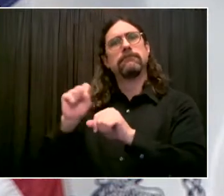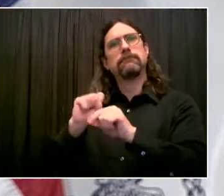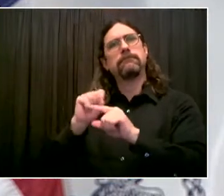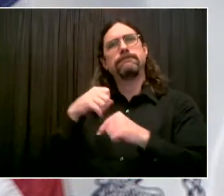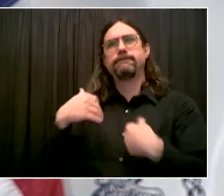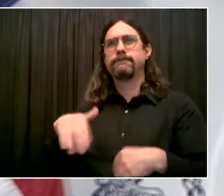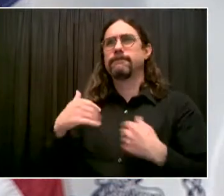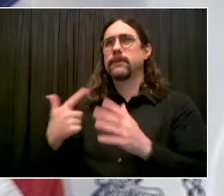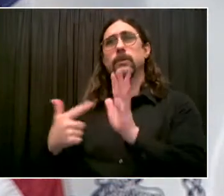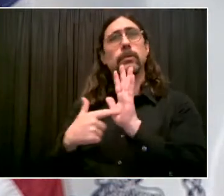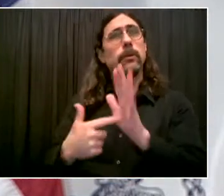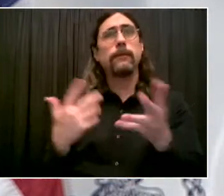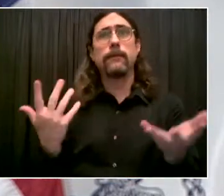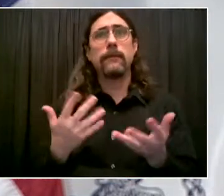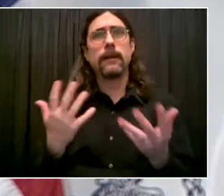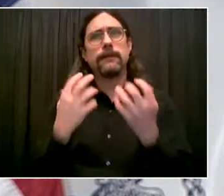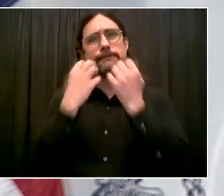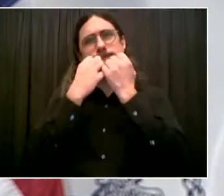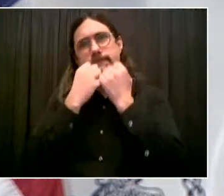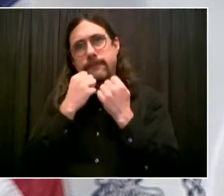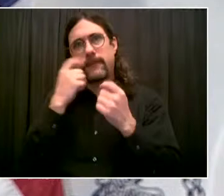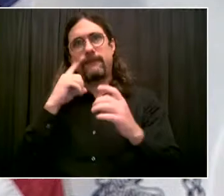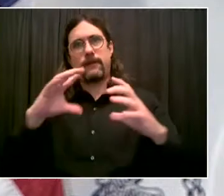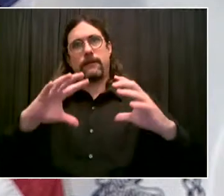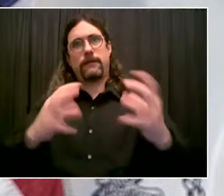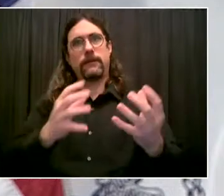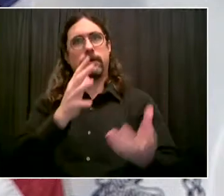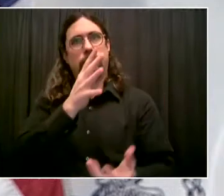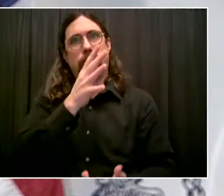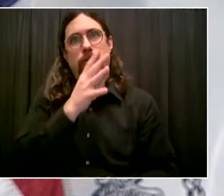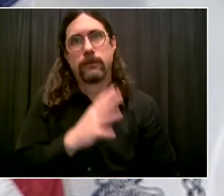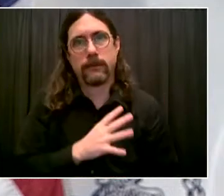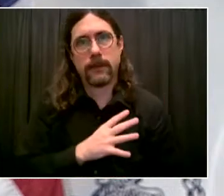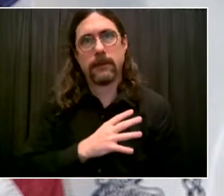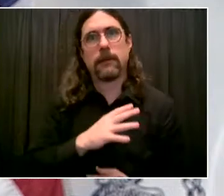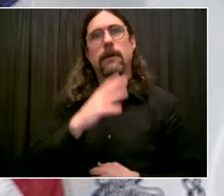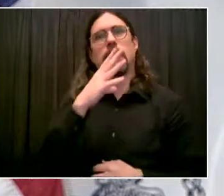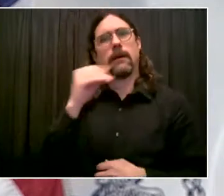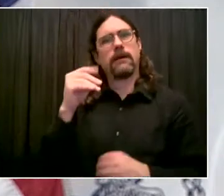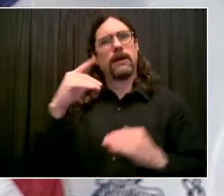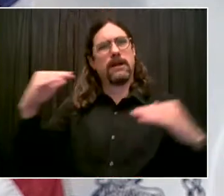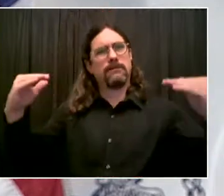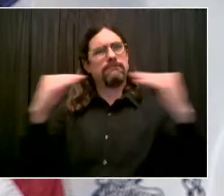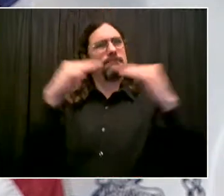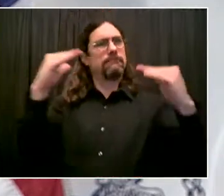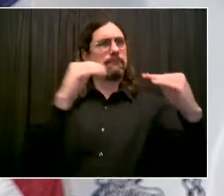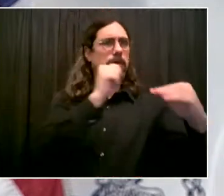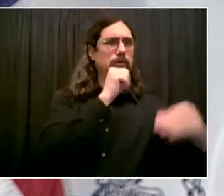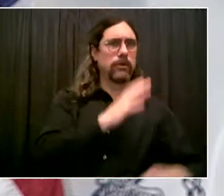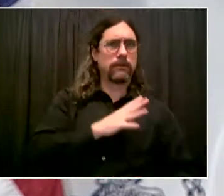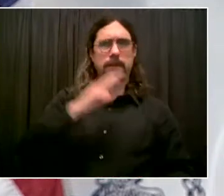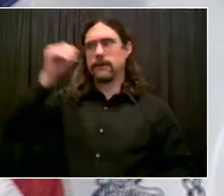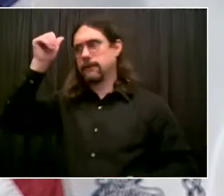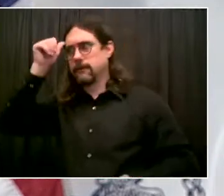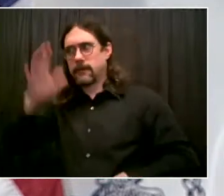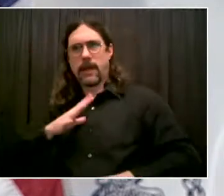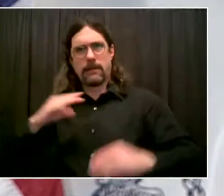GRASSROOTS, SHE FIGHTS FOR PEOPLE IN A VERY PERSONAL AND REAL WAY AND I APPRECIATE THAT. SHE SERVES AS THE CHAIR OF THE